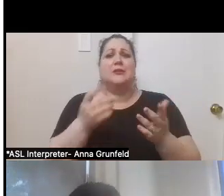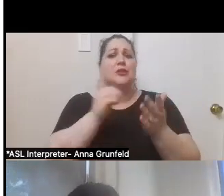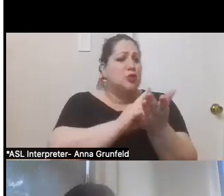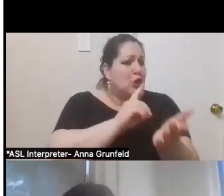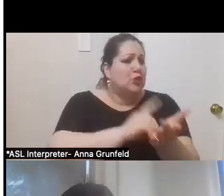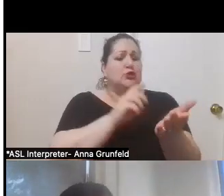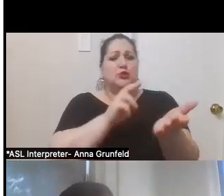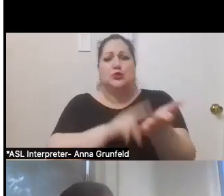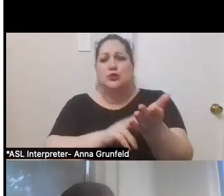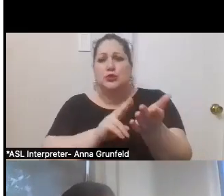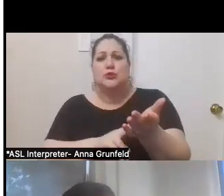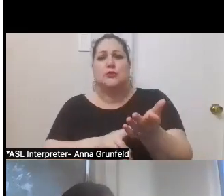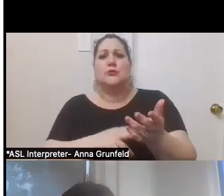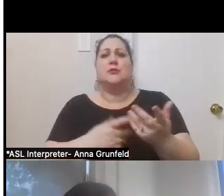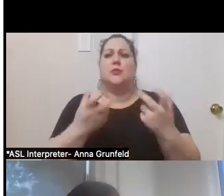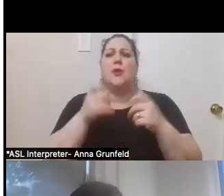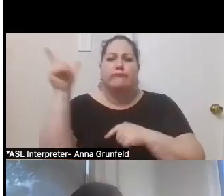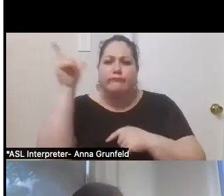Those are so important.